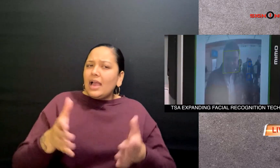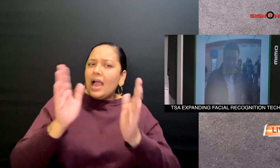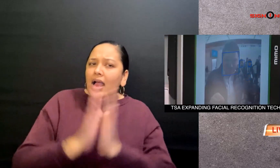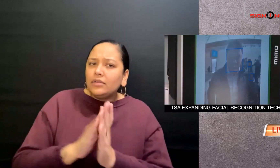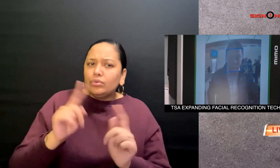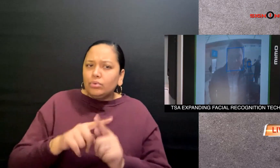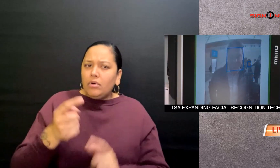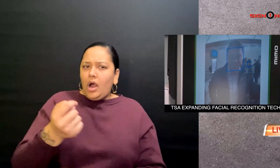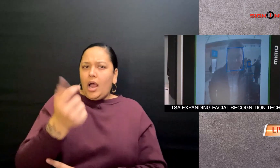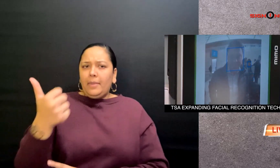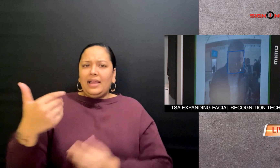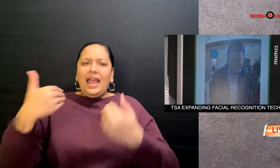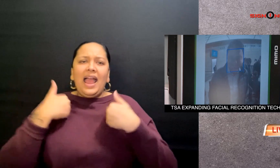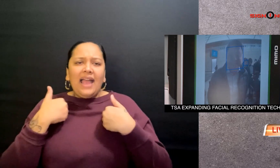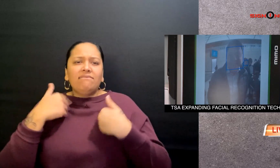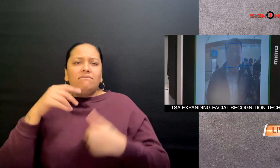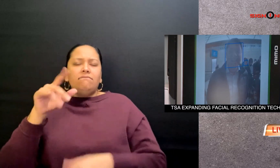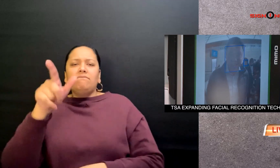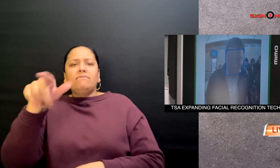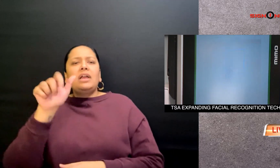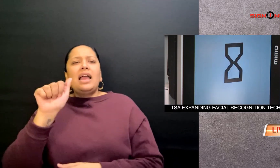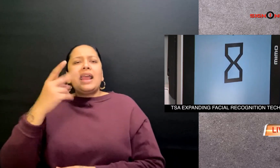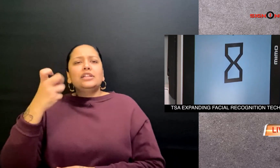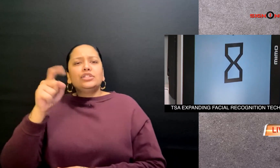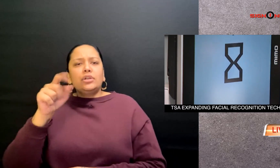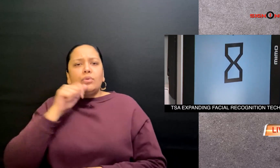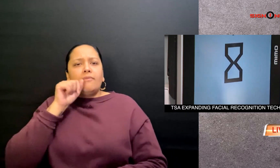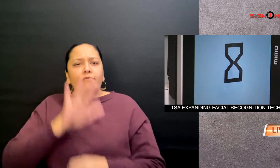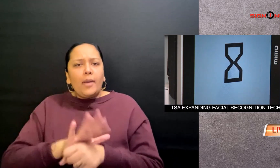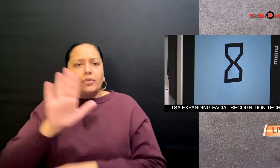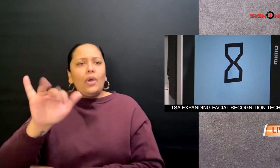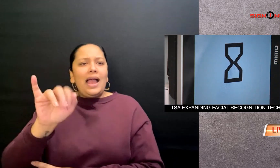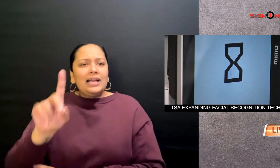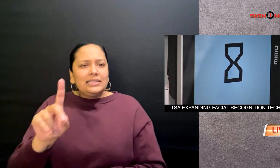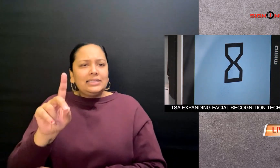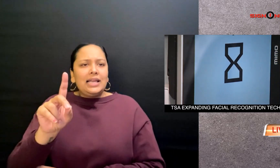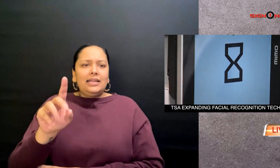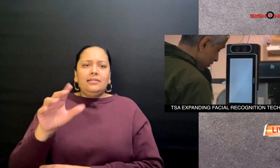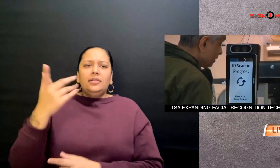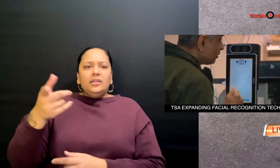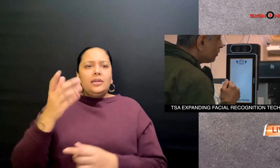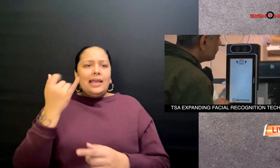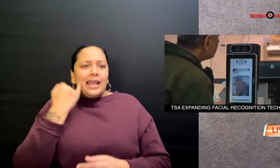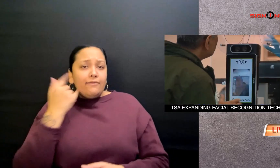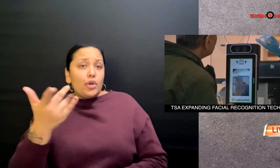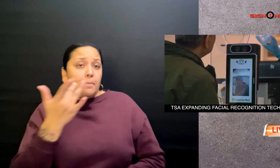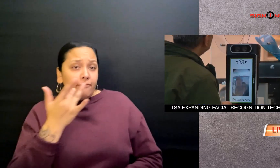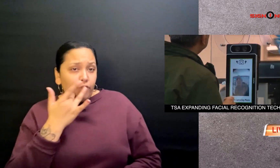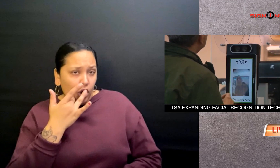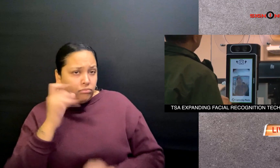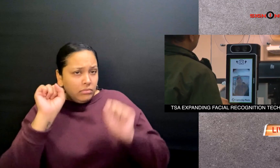but you can ask to opt out and have an agent confirm your ID manually if you prefer